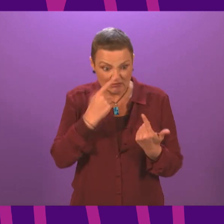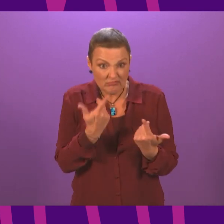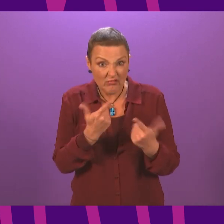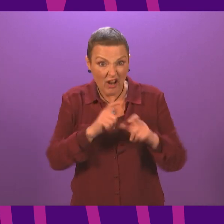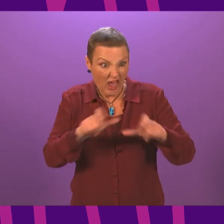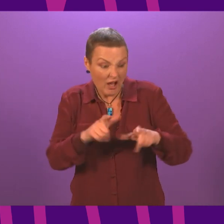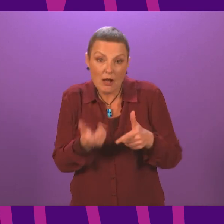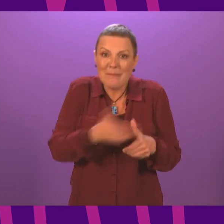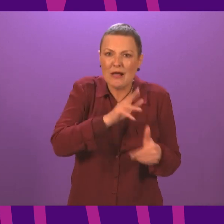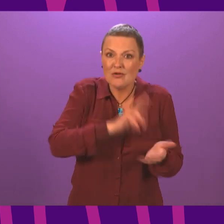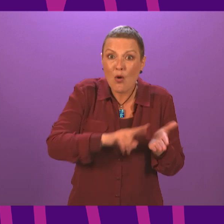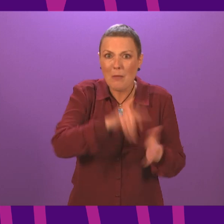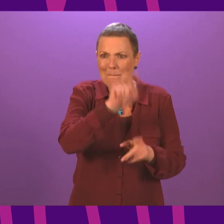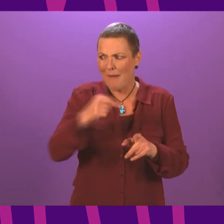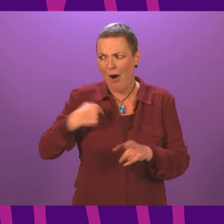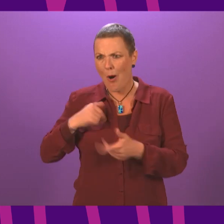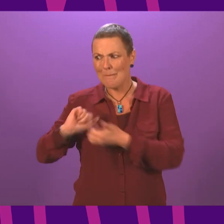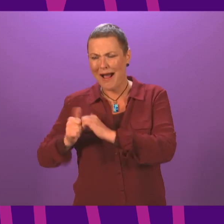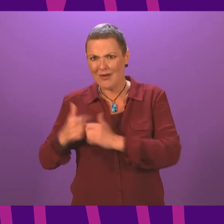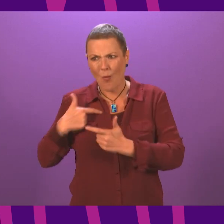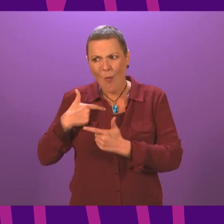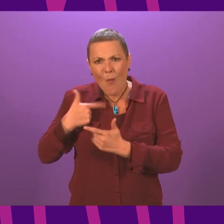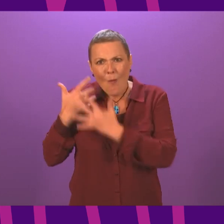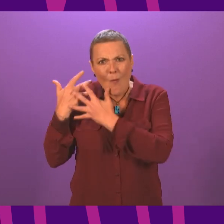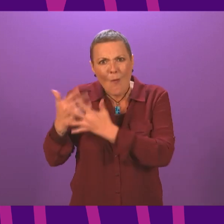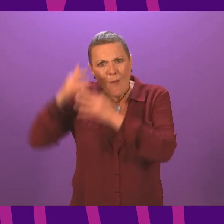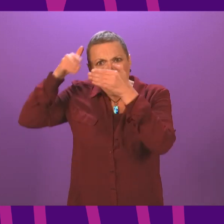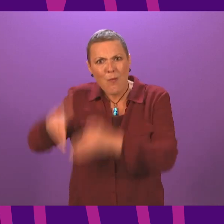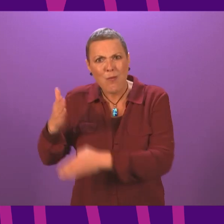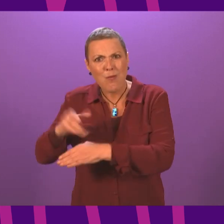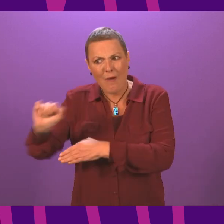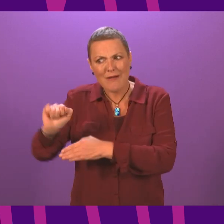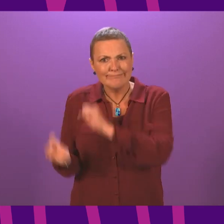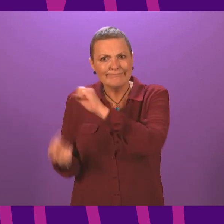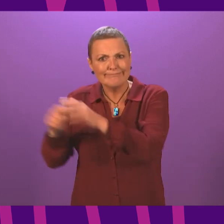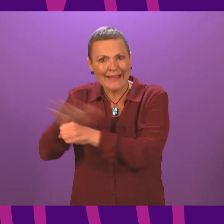who are still heavily impacted in key areas. Accordingly, work to replan our timetable is